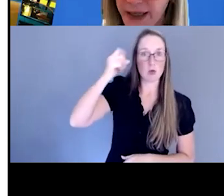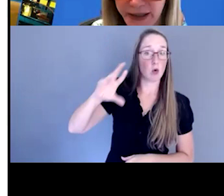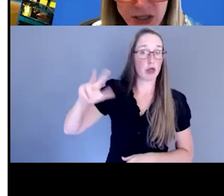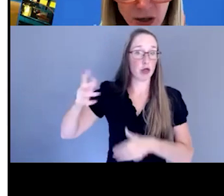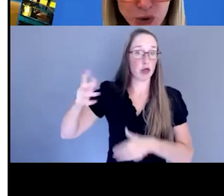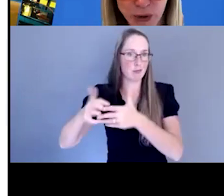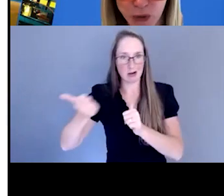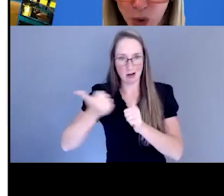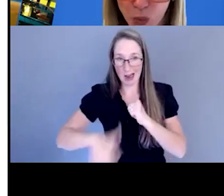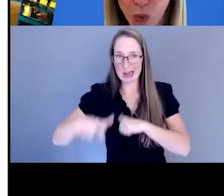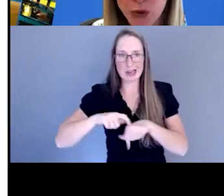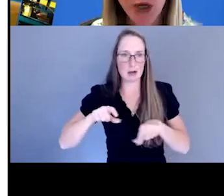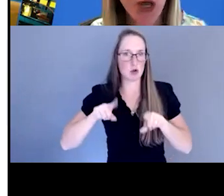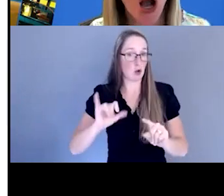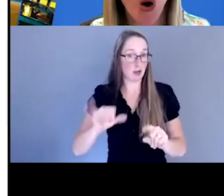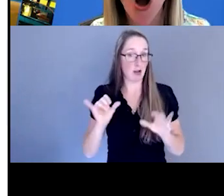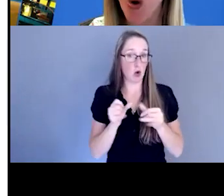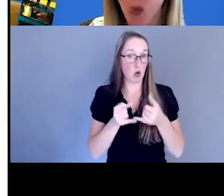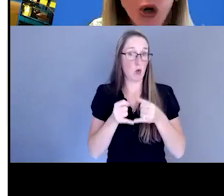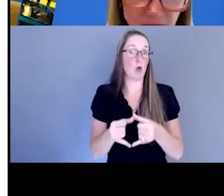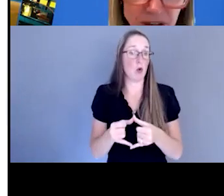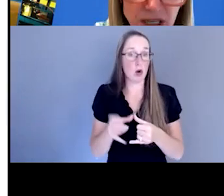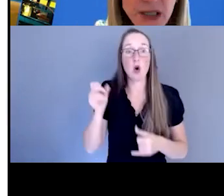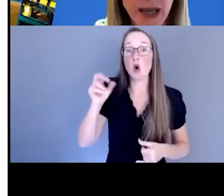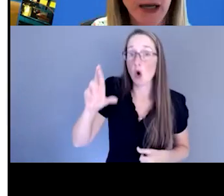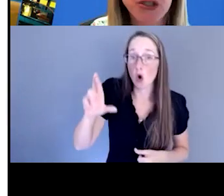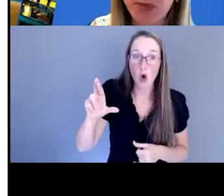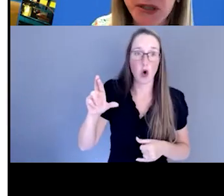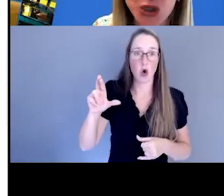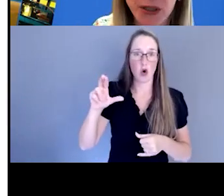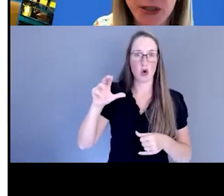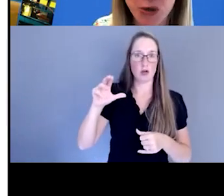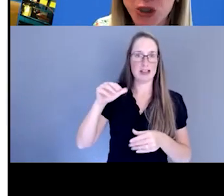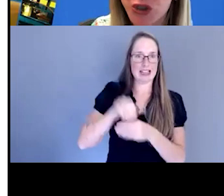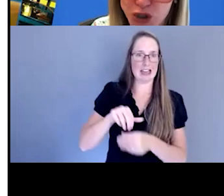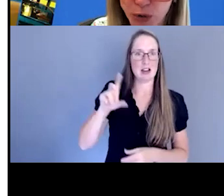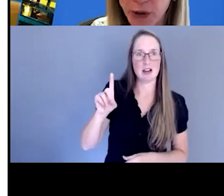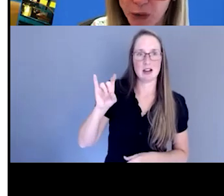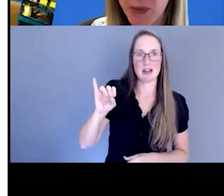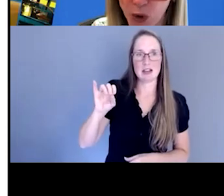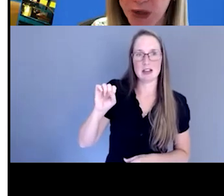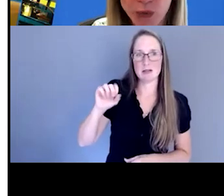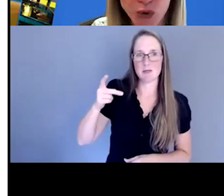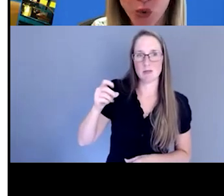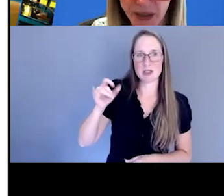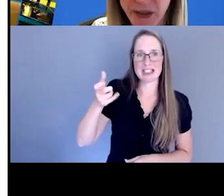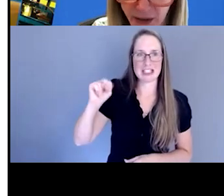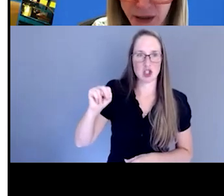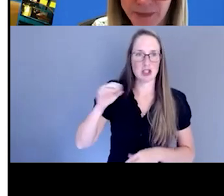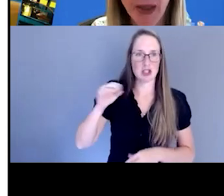any time during the award or in the disposition instructions no later than 120 days.